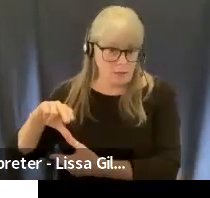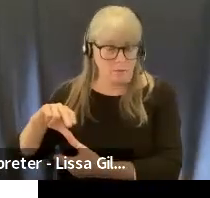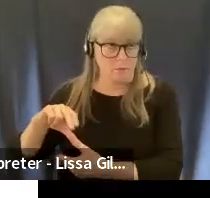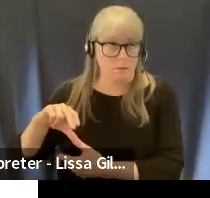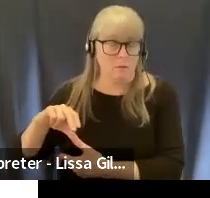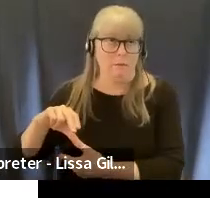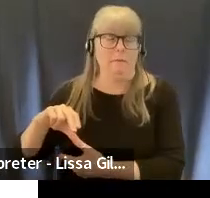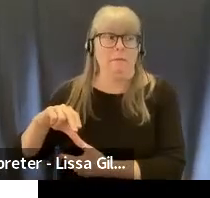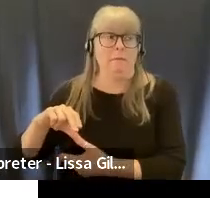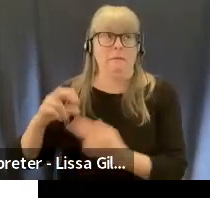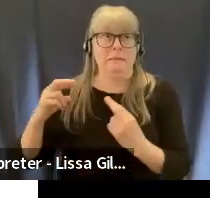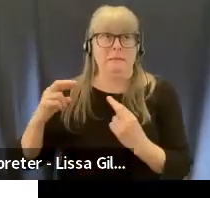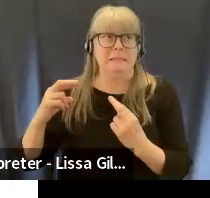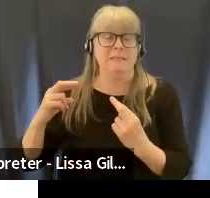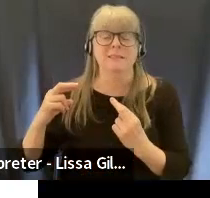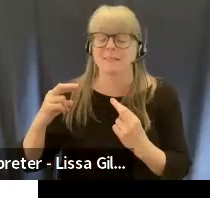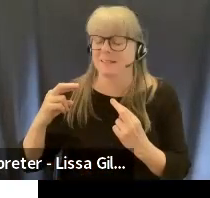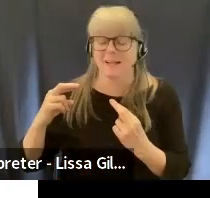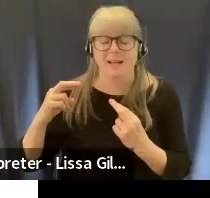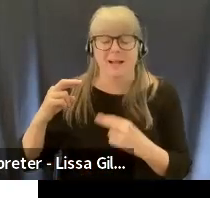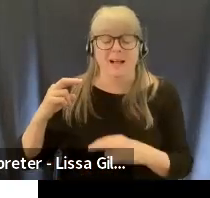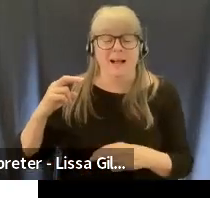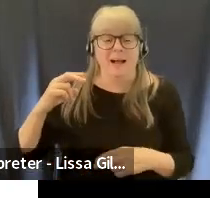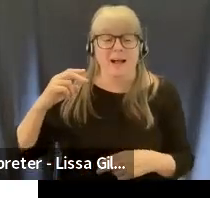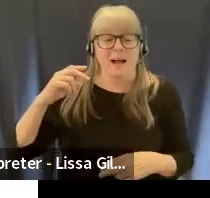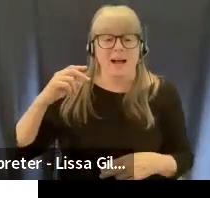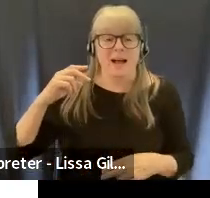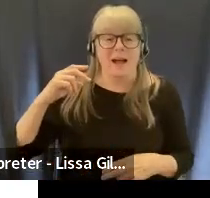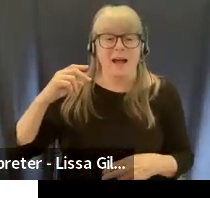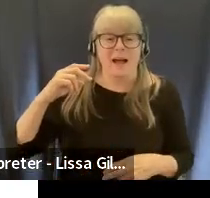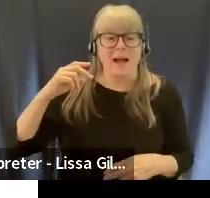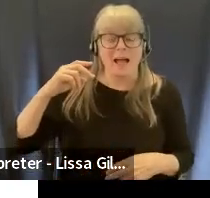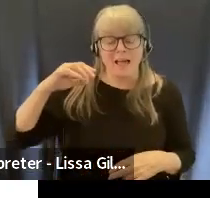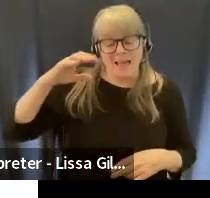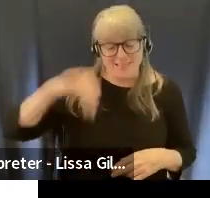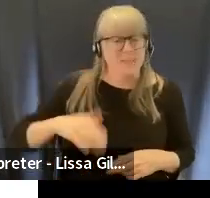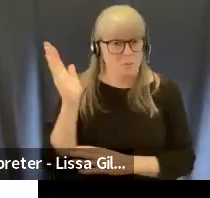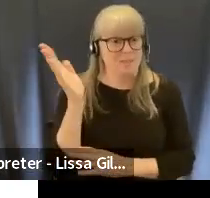21, I think, was our last hurricane. Knock on wood.